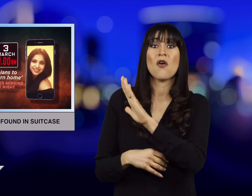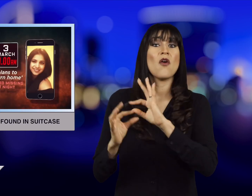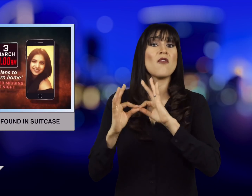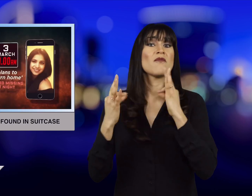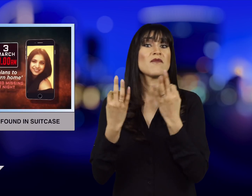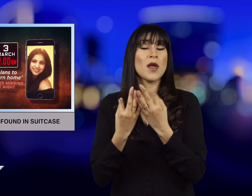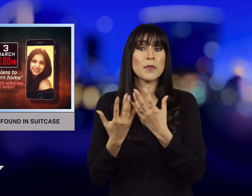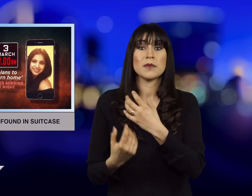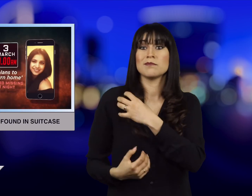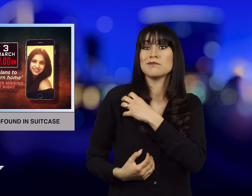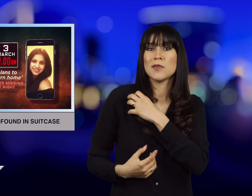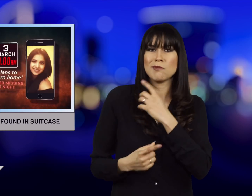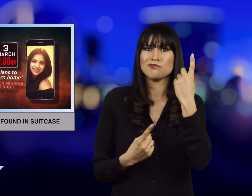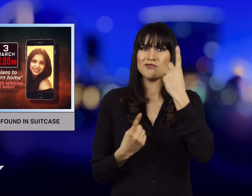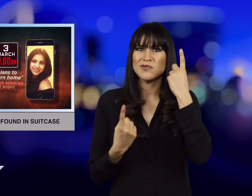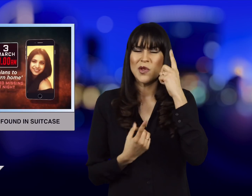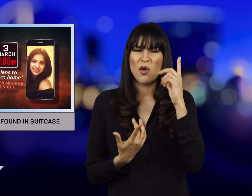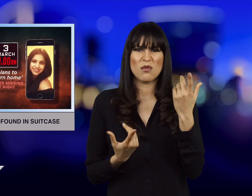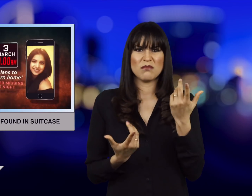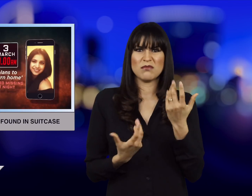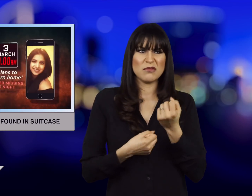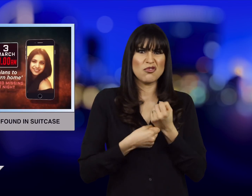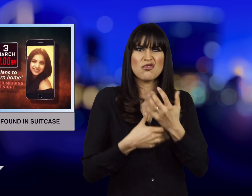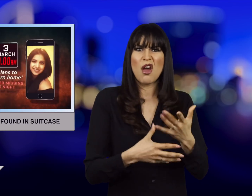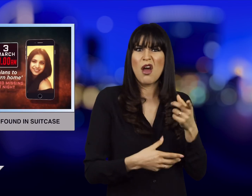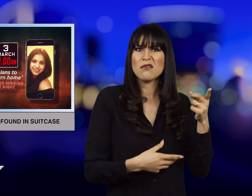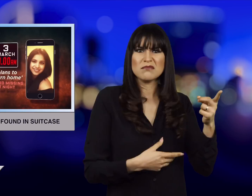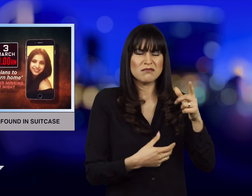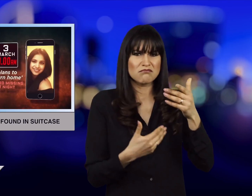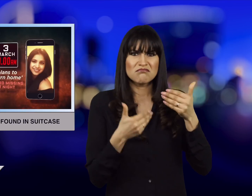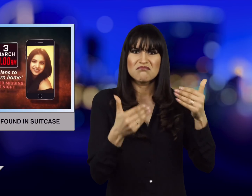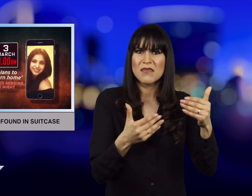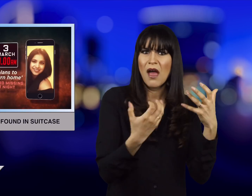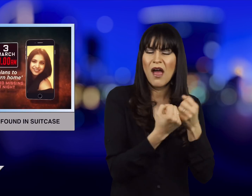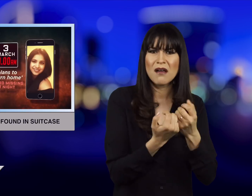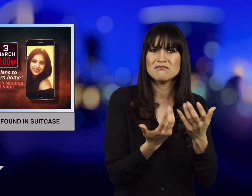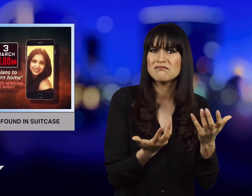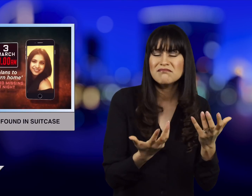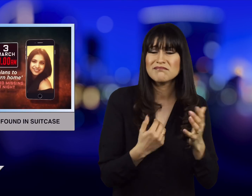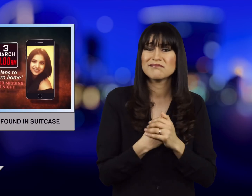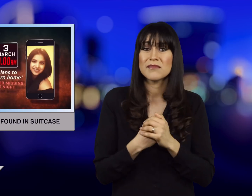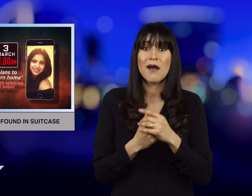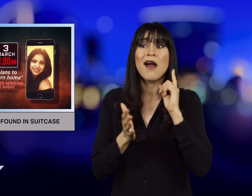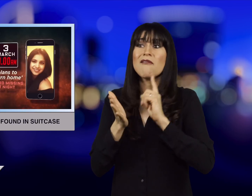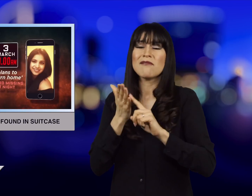Now Reddy's family and police are wondering what led to this tragedy.